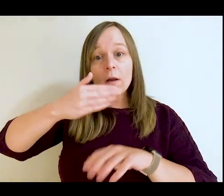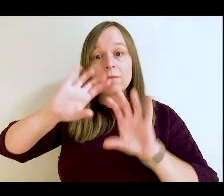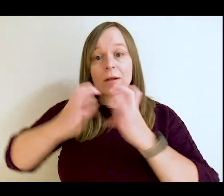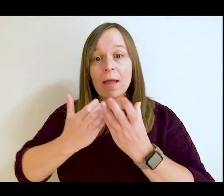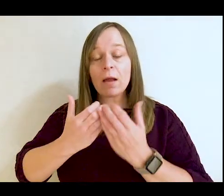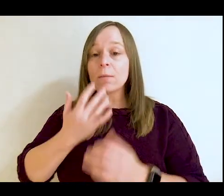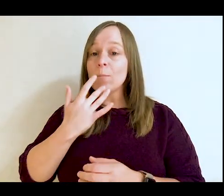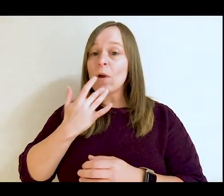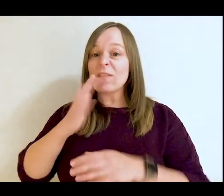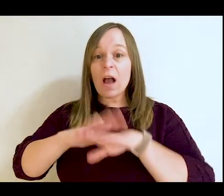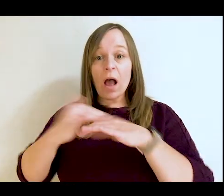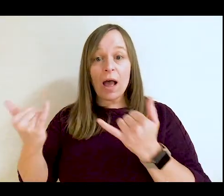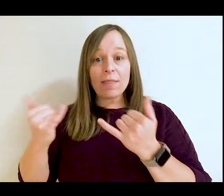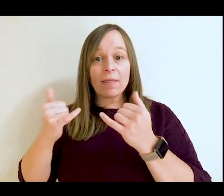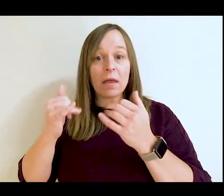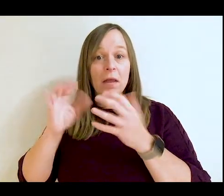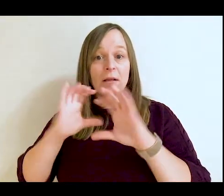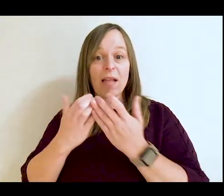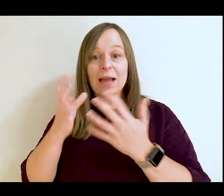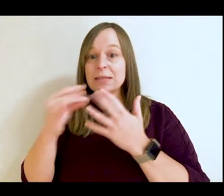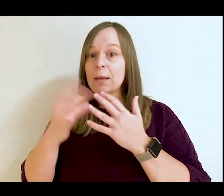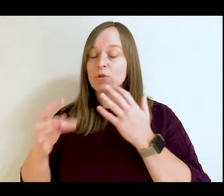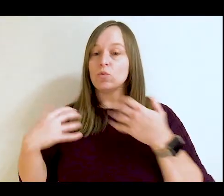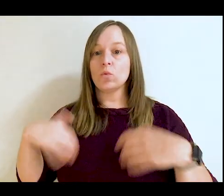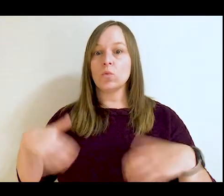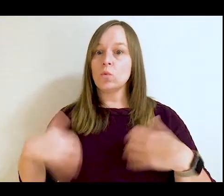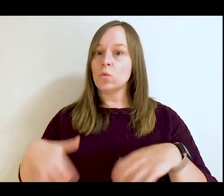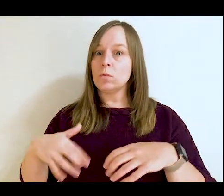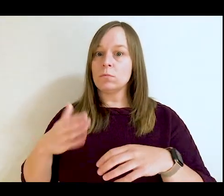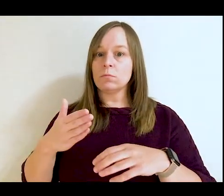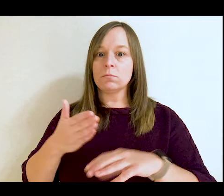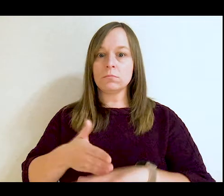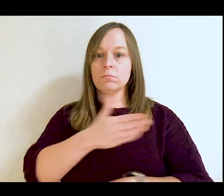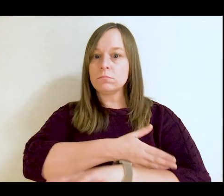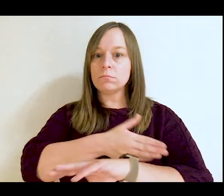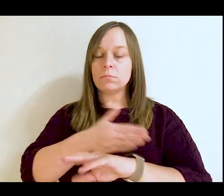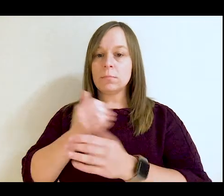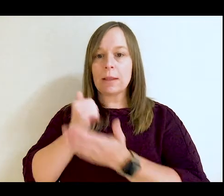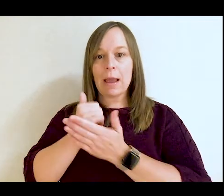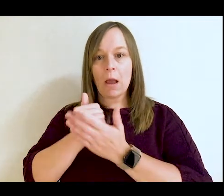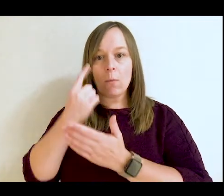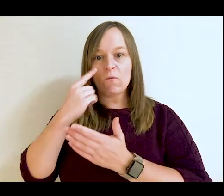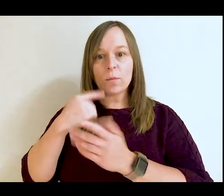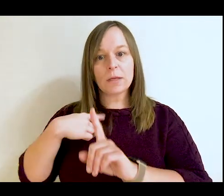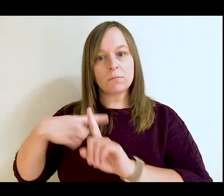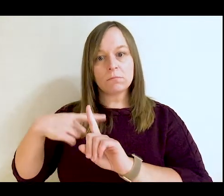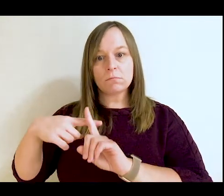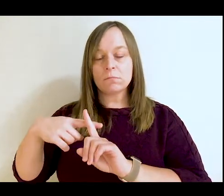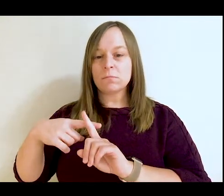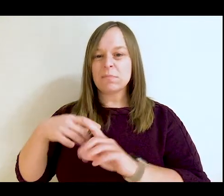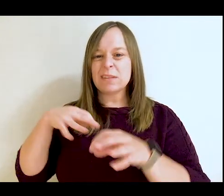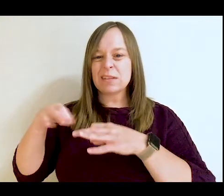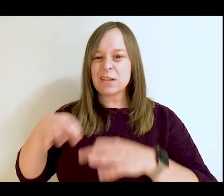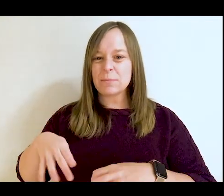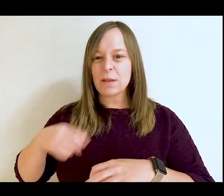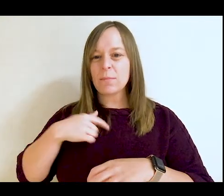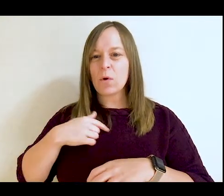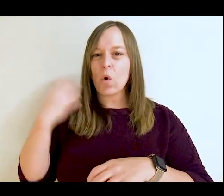classroom, preference to online class options. Snd this has really been really big for me and helpful to me. And just kind of explaining, you know, if your